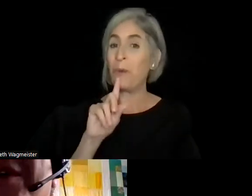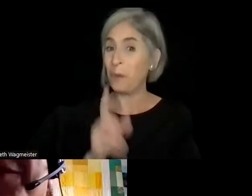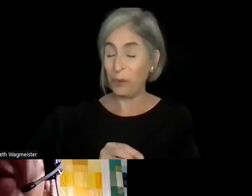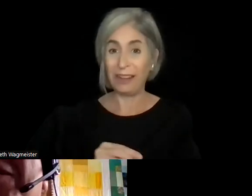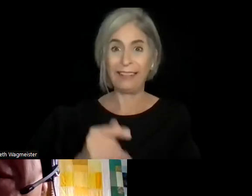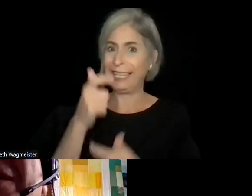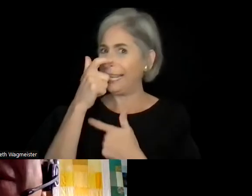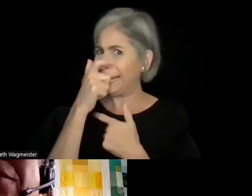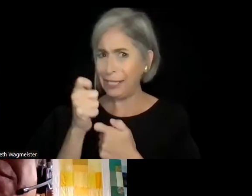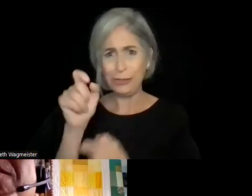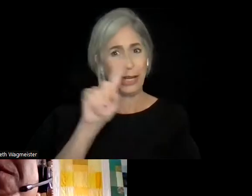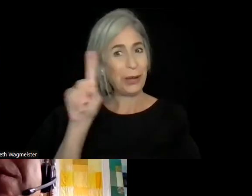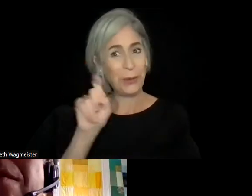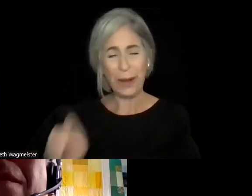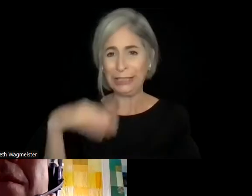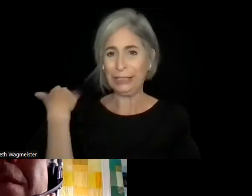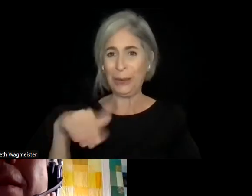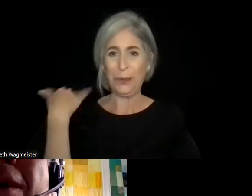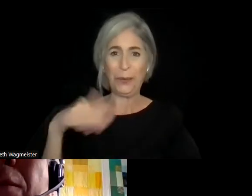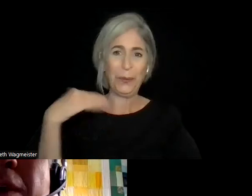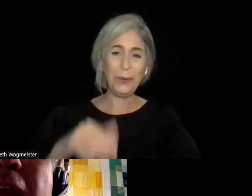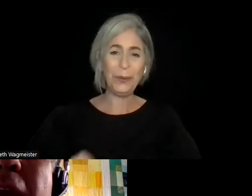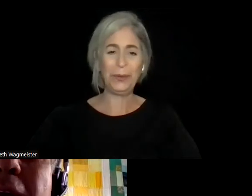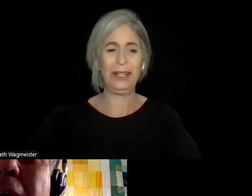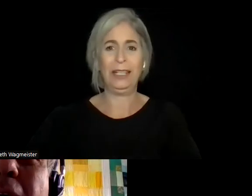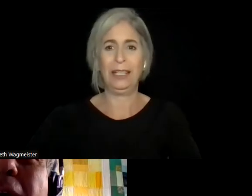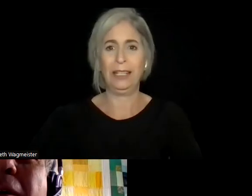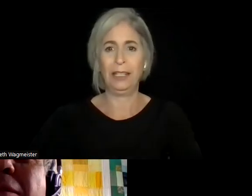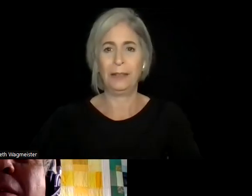accessibility standards